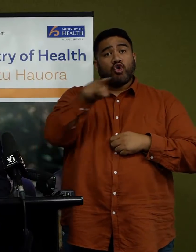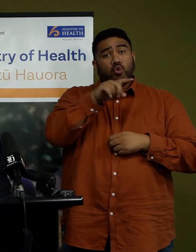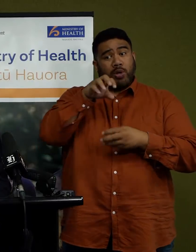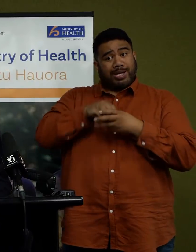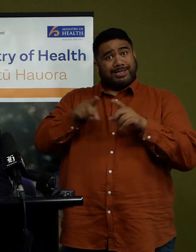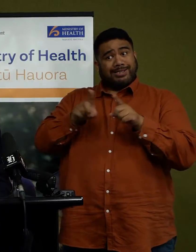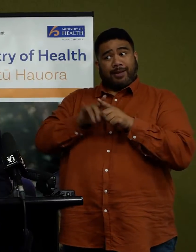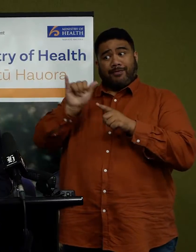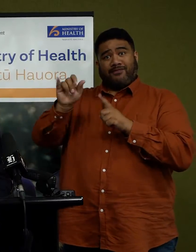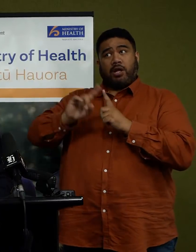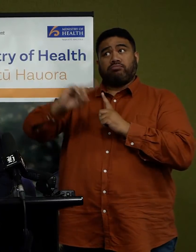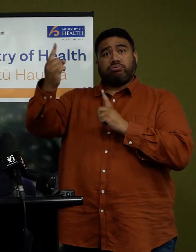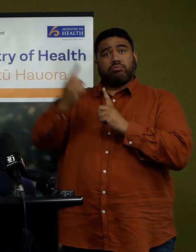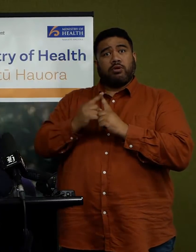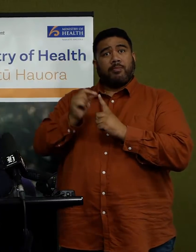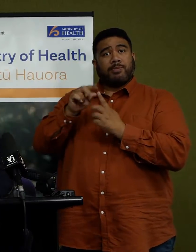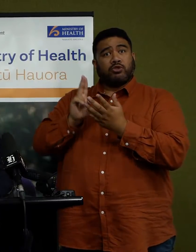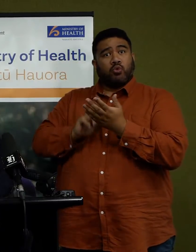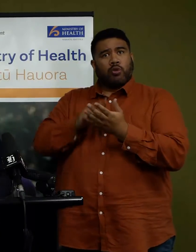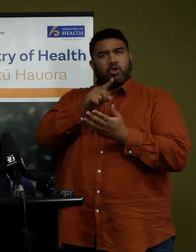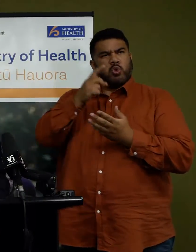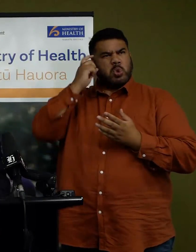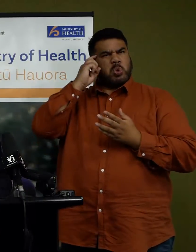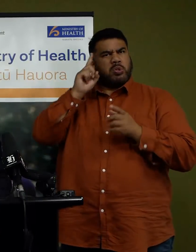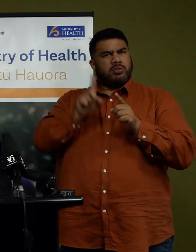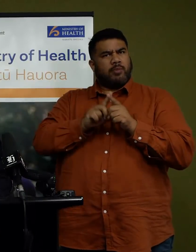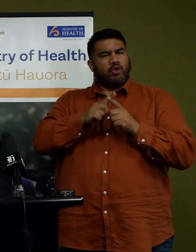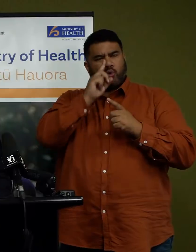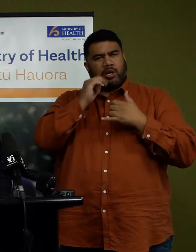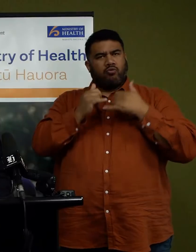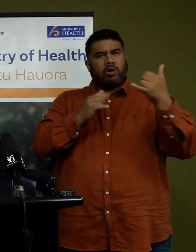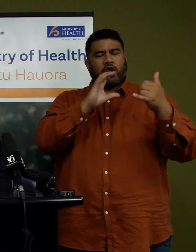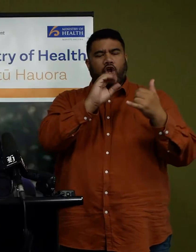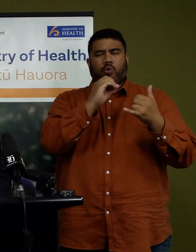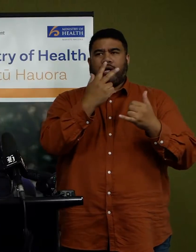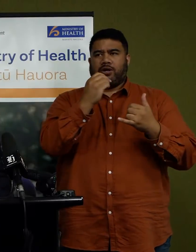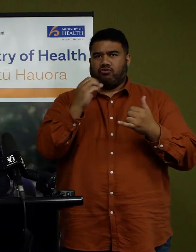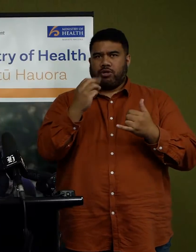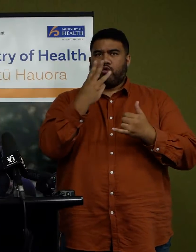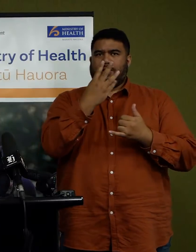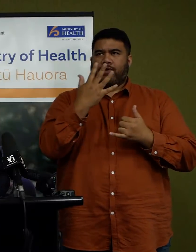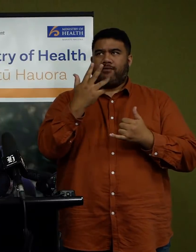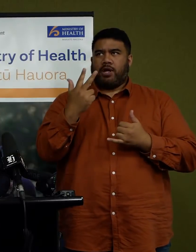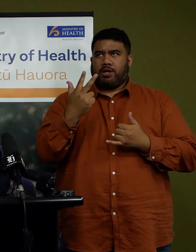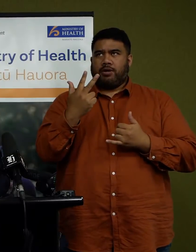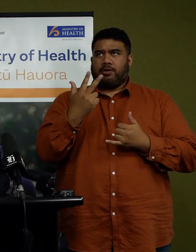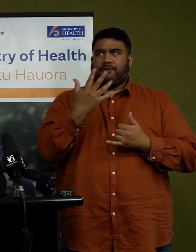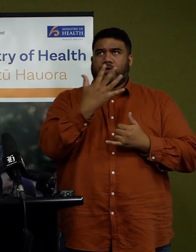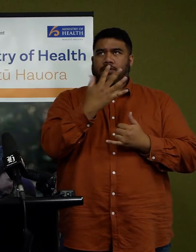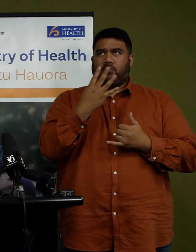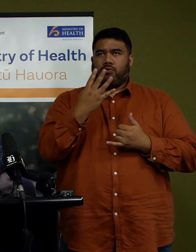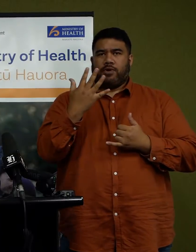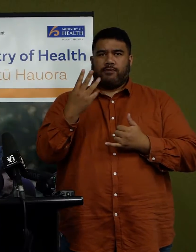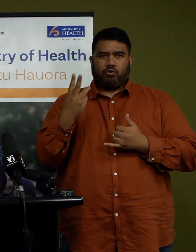is welcome to also get in touch with Healthline 0800-358-5453.